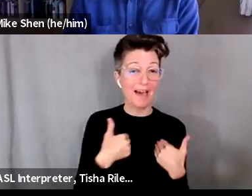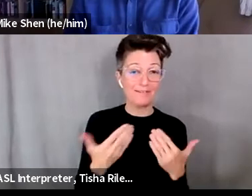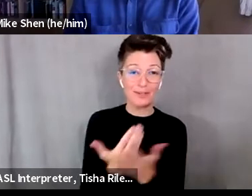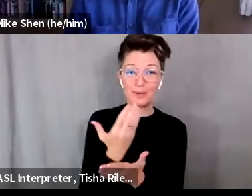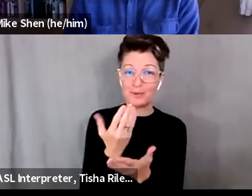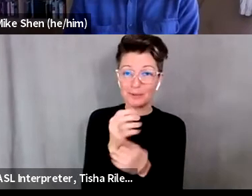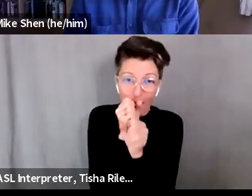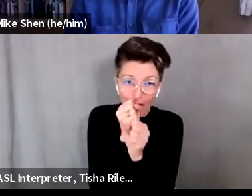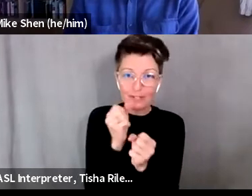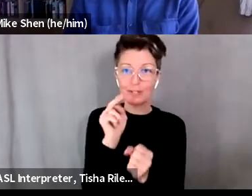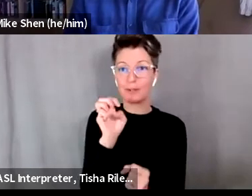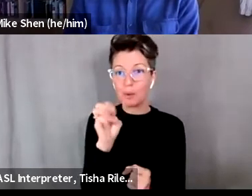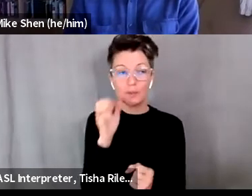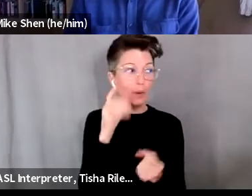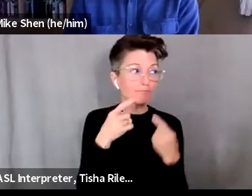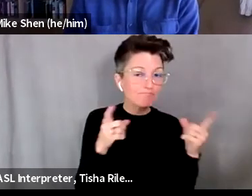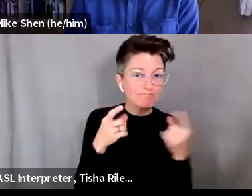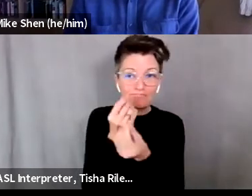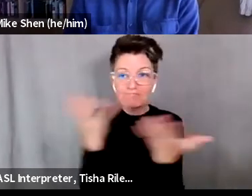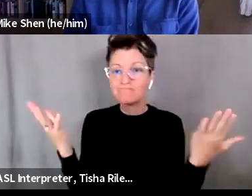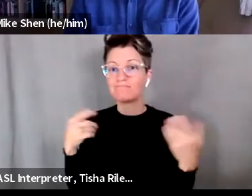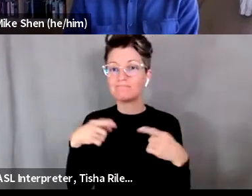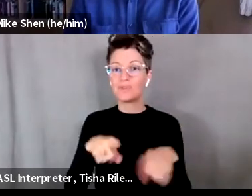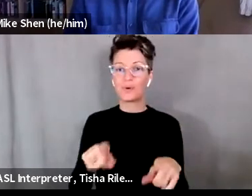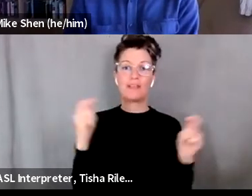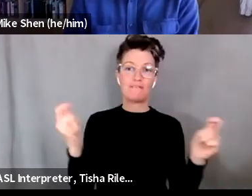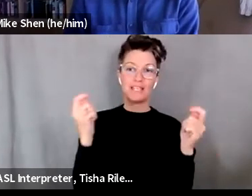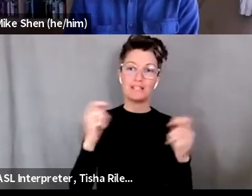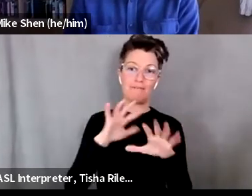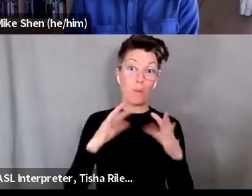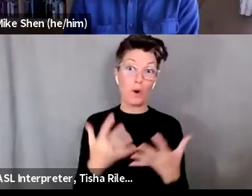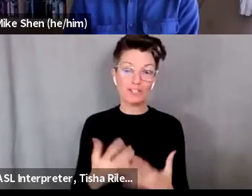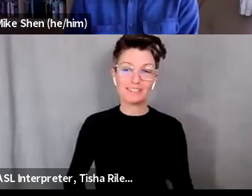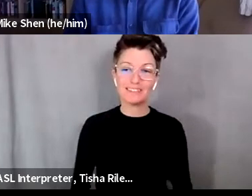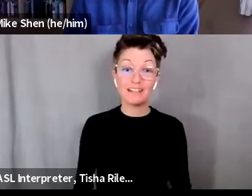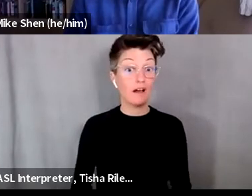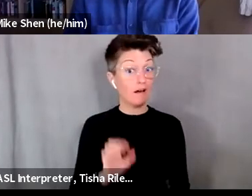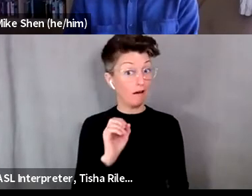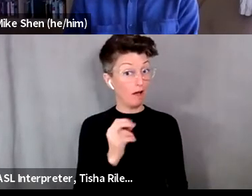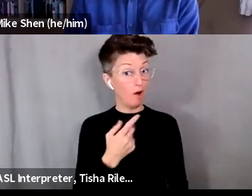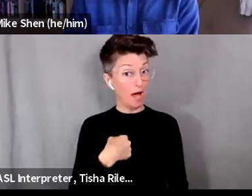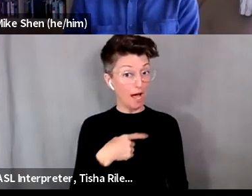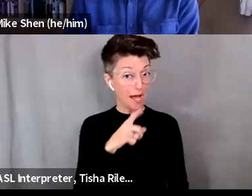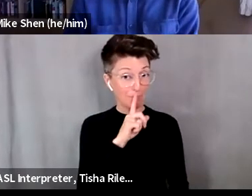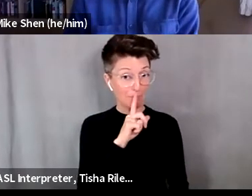In the festival world. Oh, gosh, okay, well, I won't try to get the confidential information